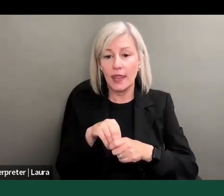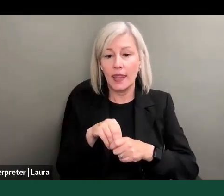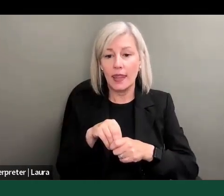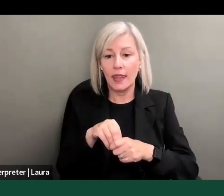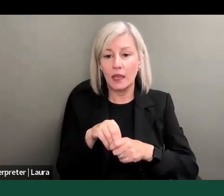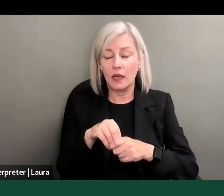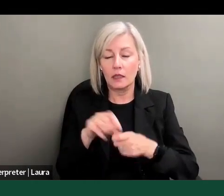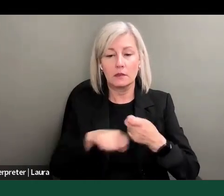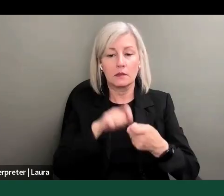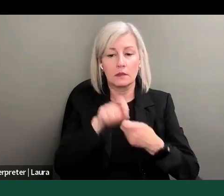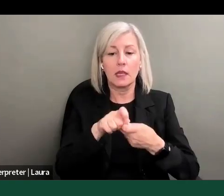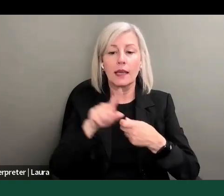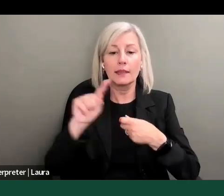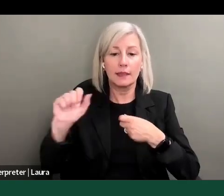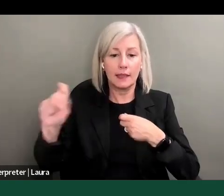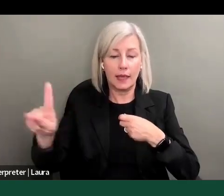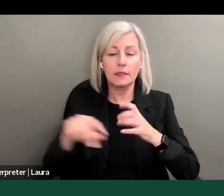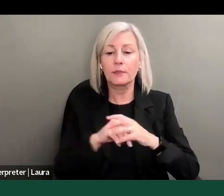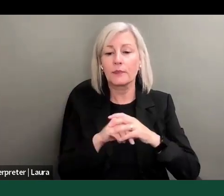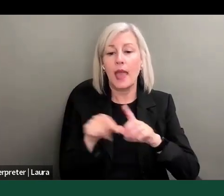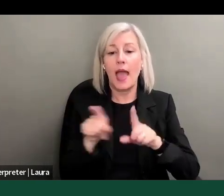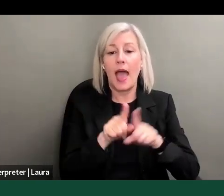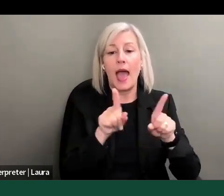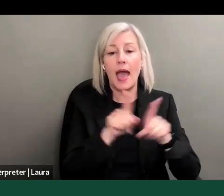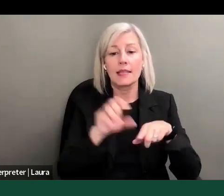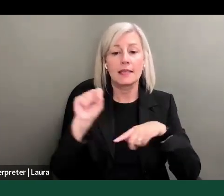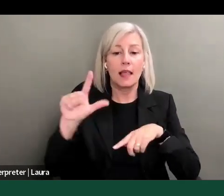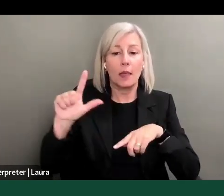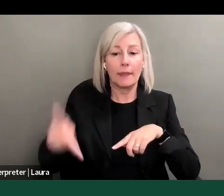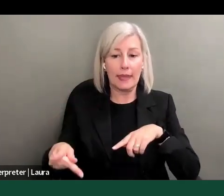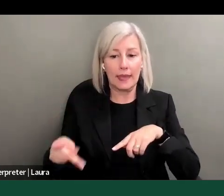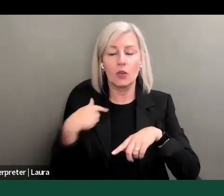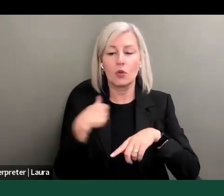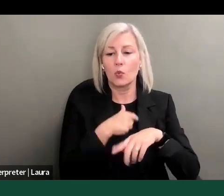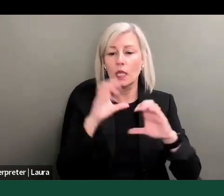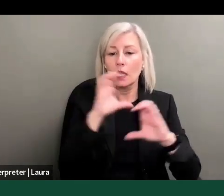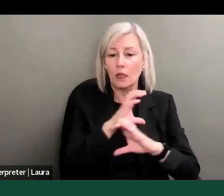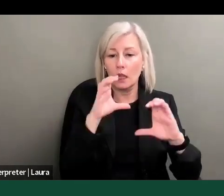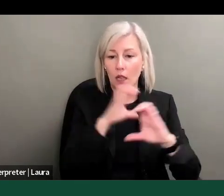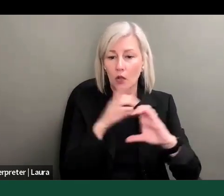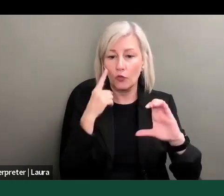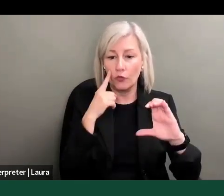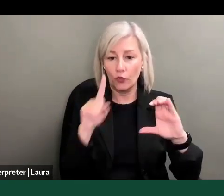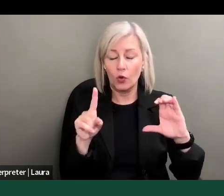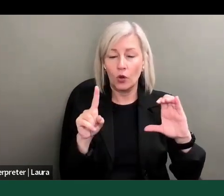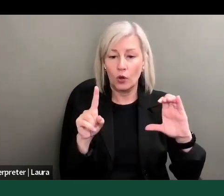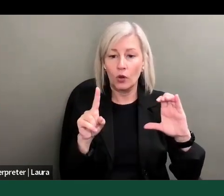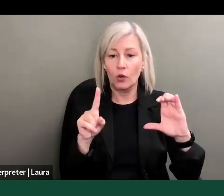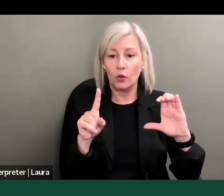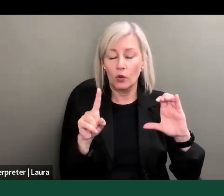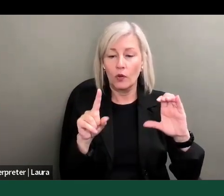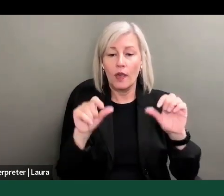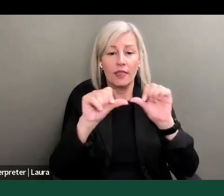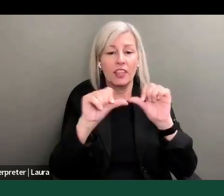One thing as a speech language pathologist what we kind of look for is the shape of a word.